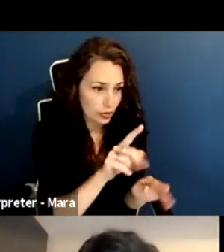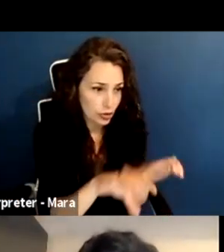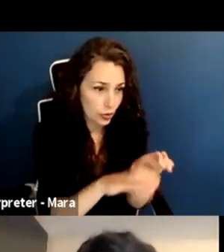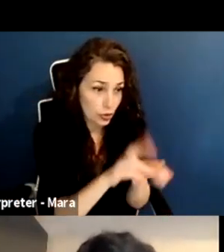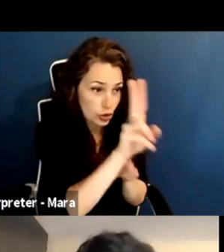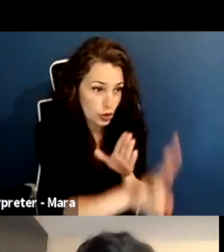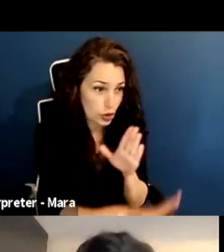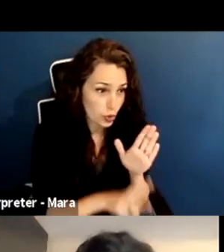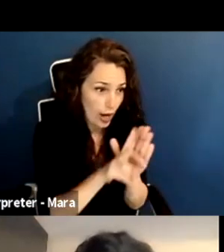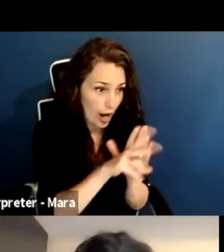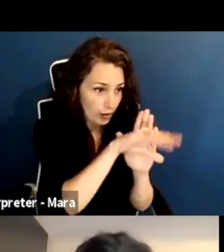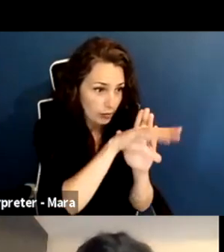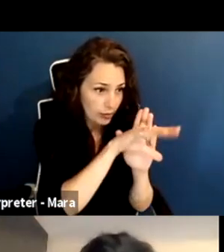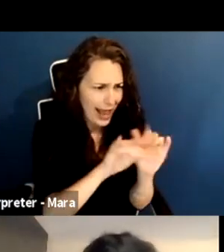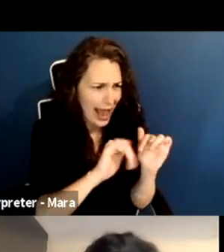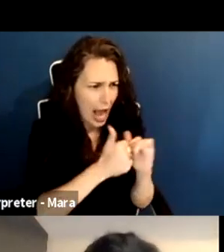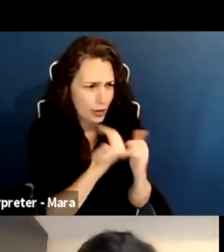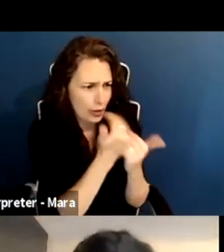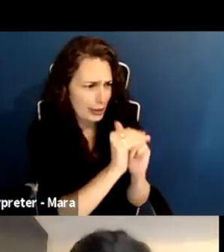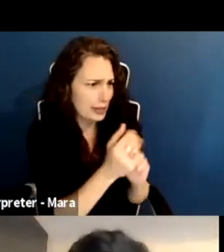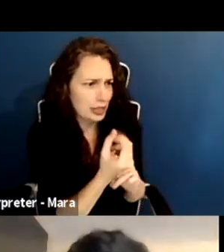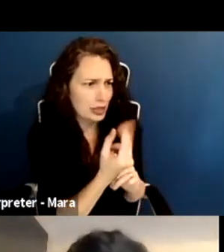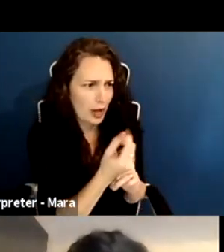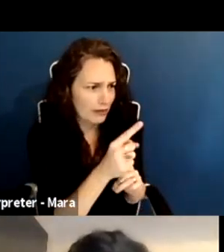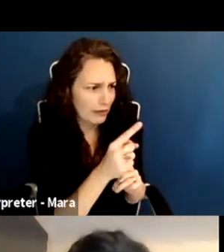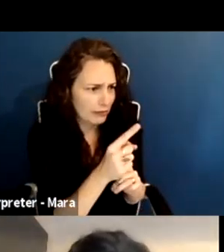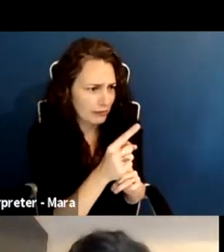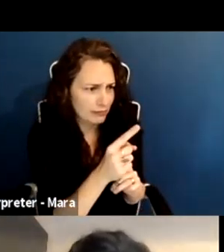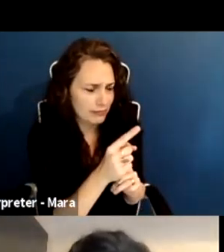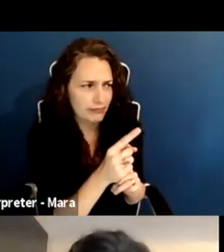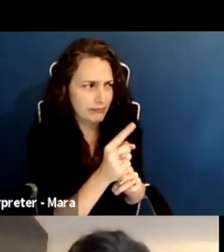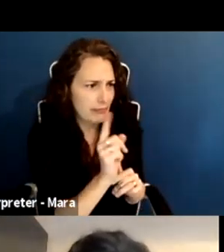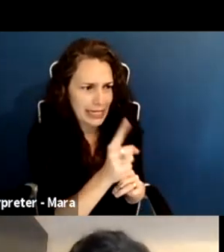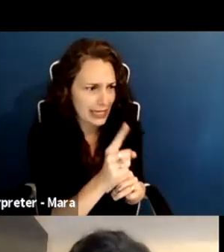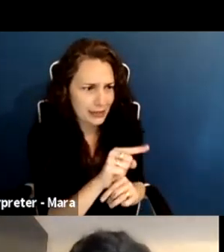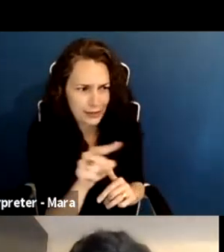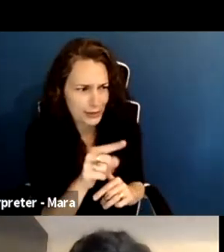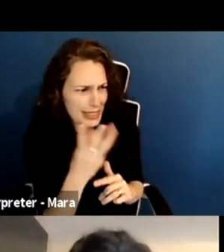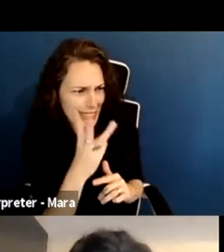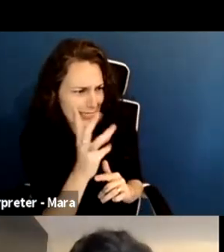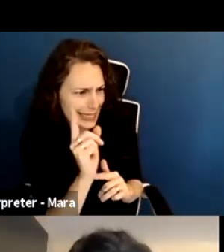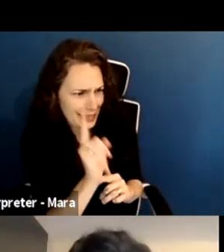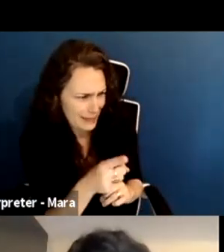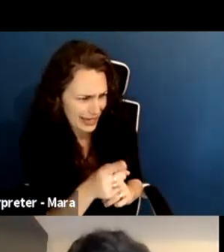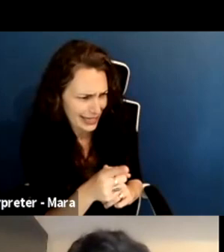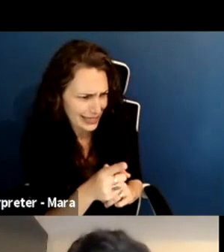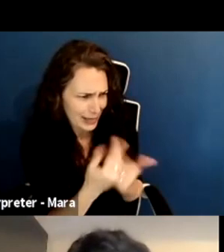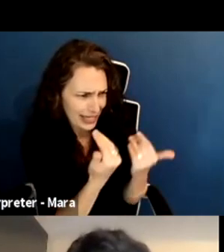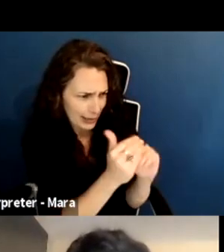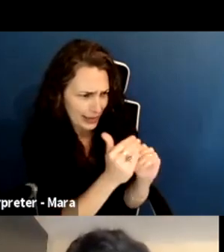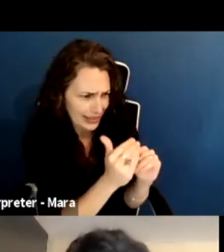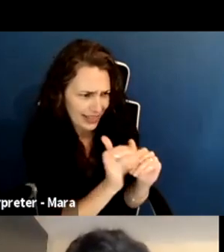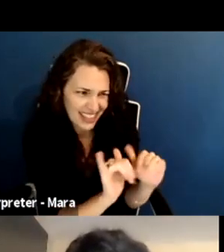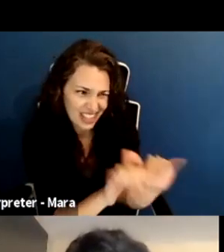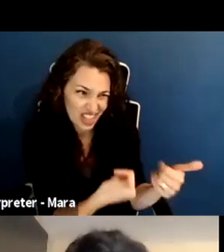So that must have really presented a huge challenge for you. Yes, they can all be multi series,